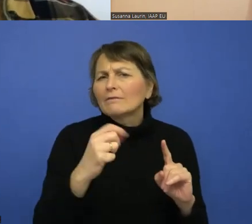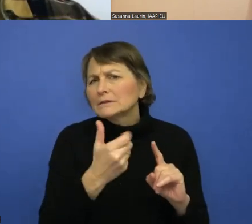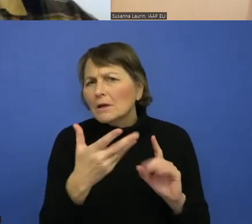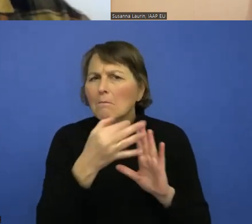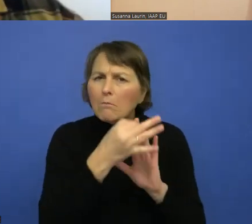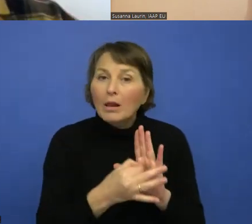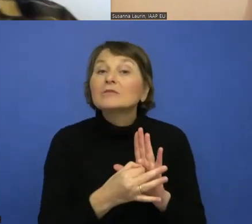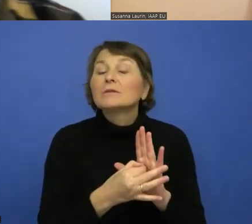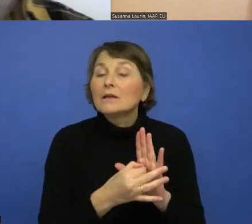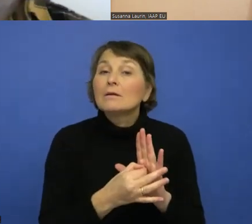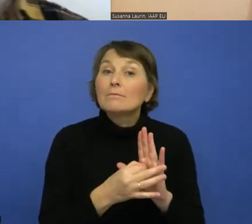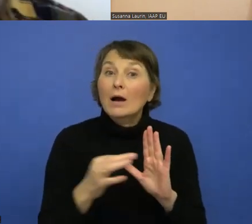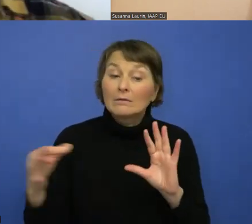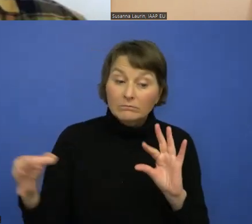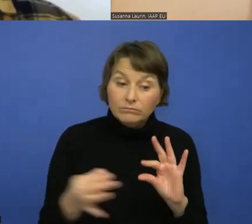Thank you.